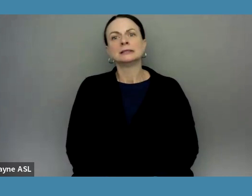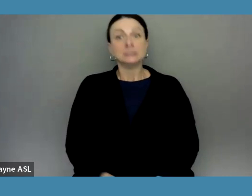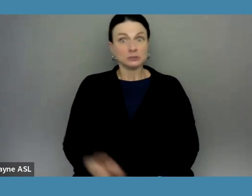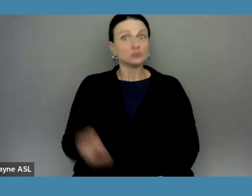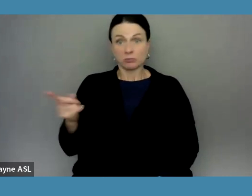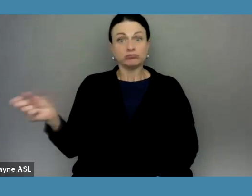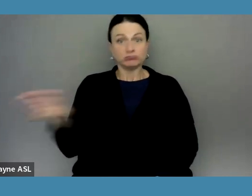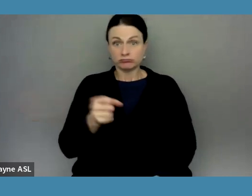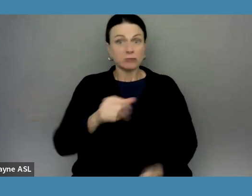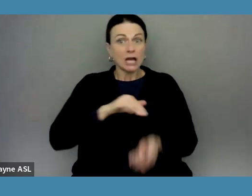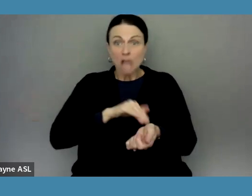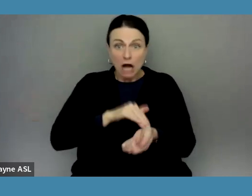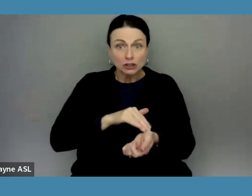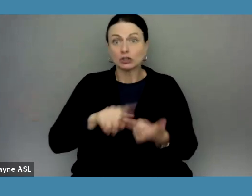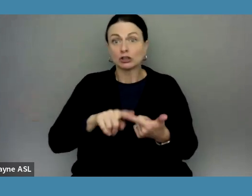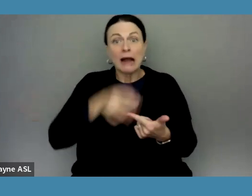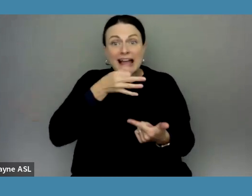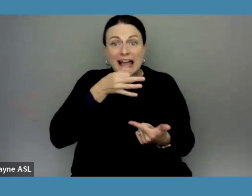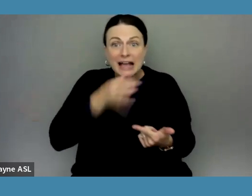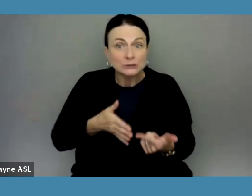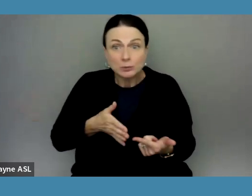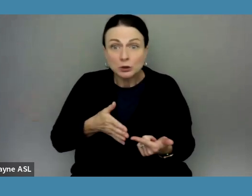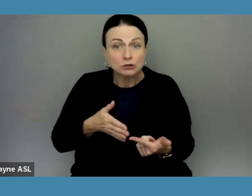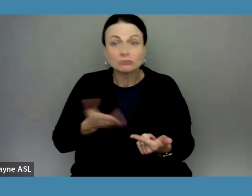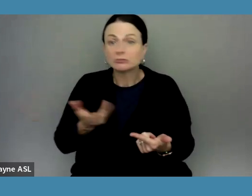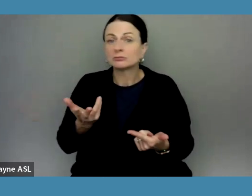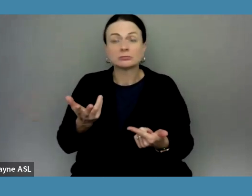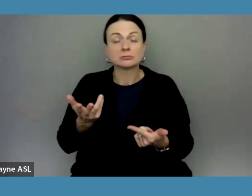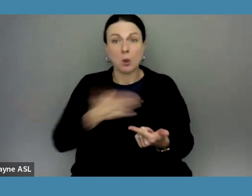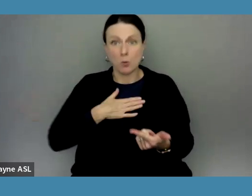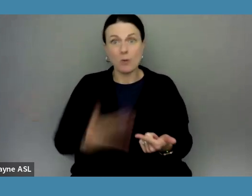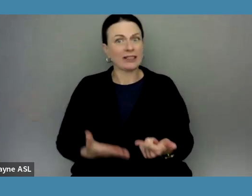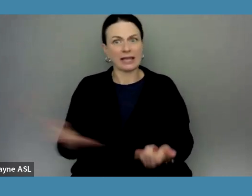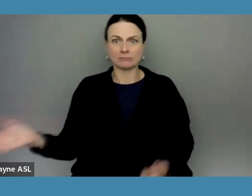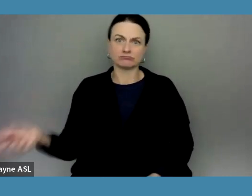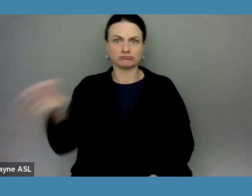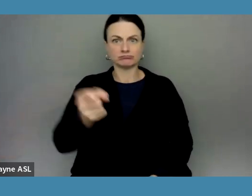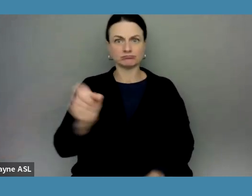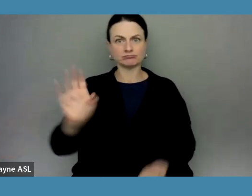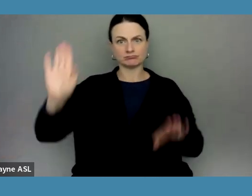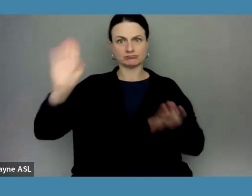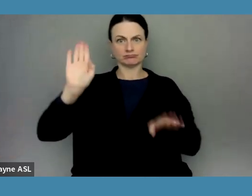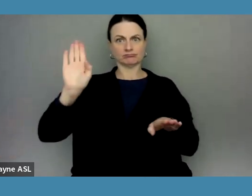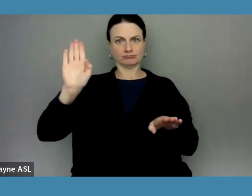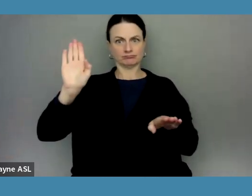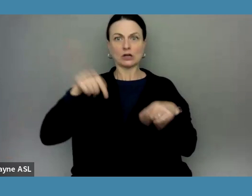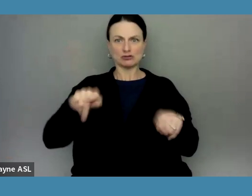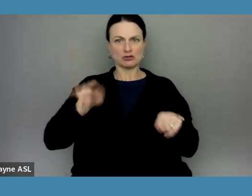or an expert that's willing to testify at the fair hearing on the record.